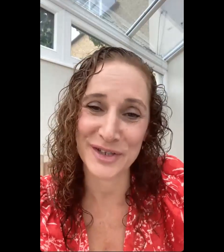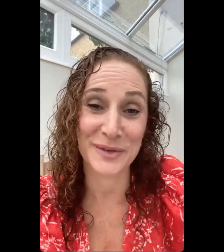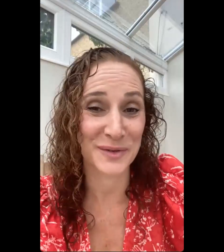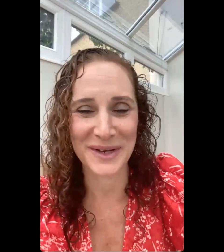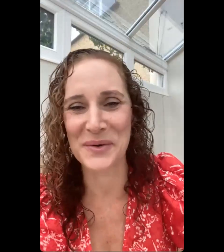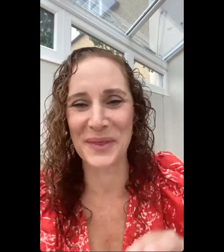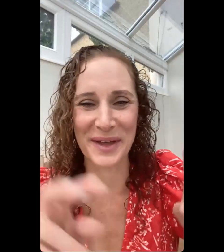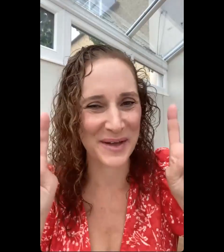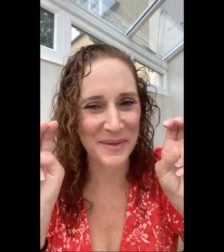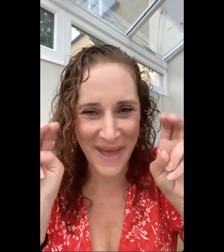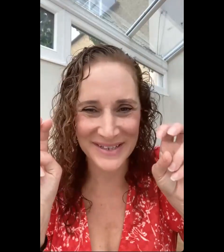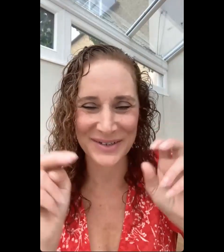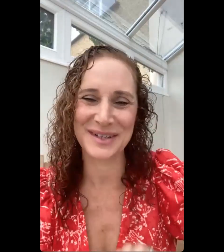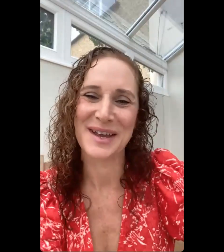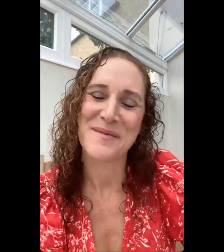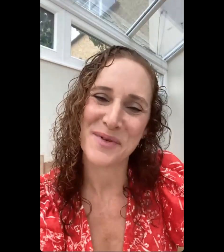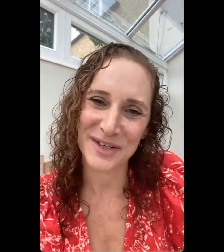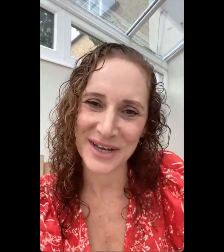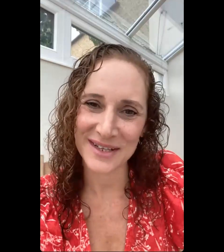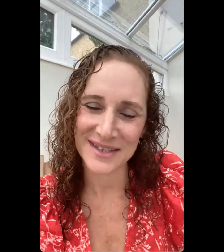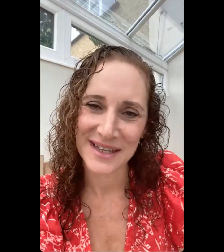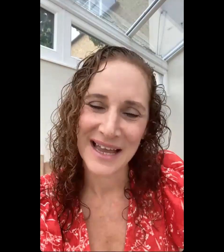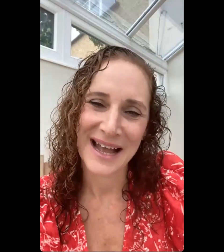Project, which we call the BATOD Project,